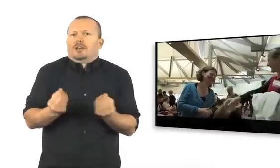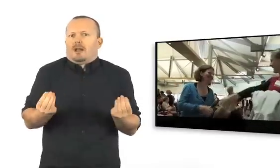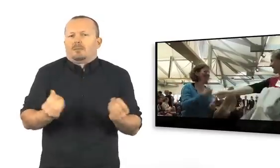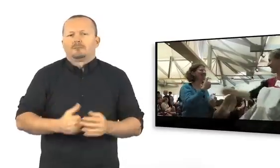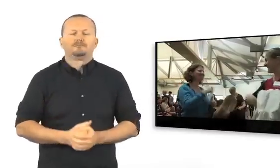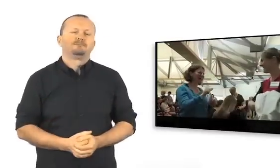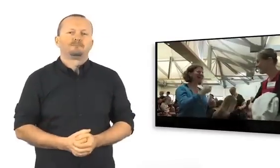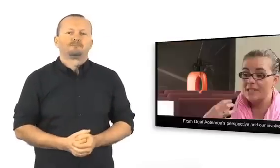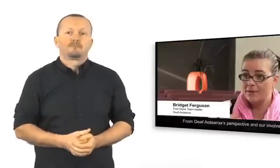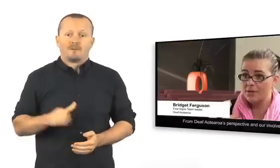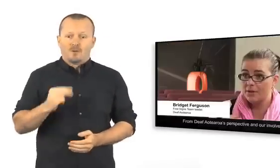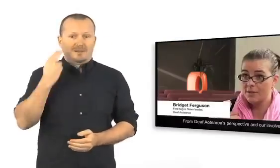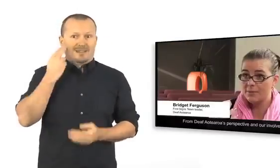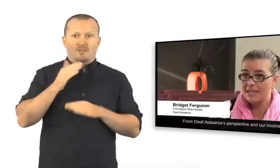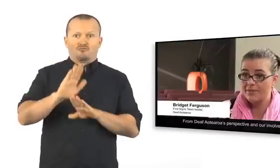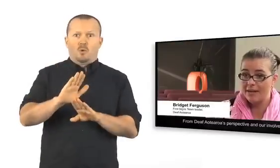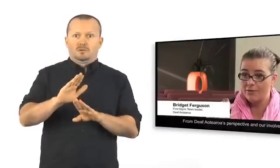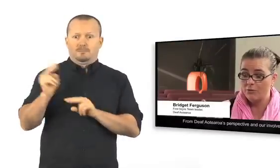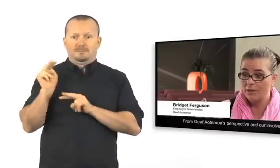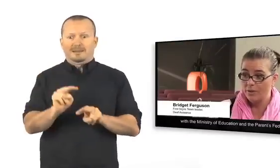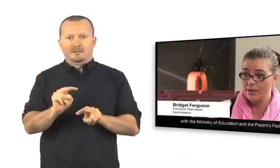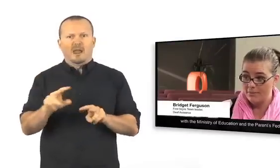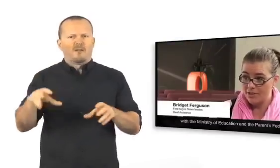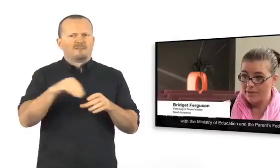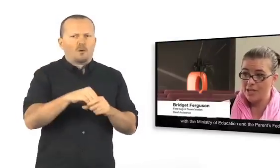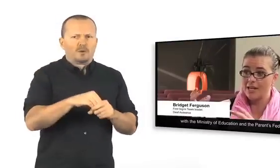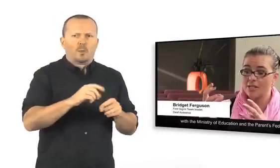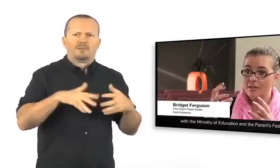Bridget: From Deaf Aotearoa’s perspective and our involvement with the Ministry of Education